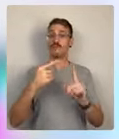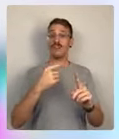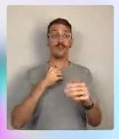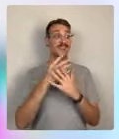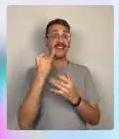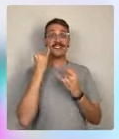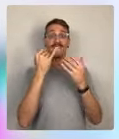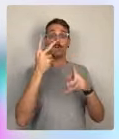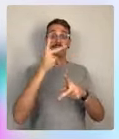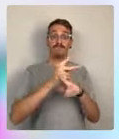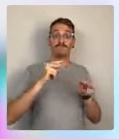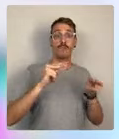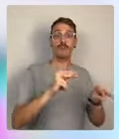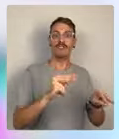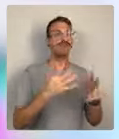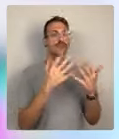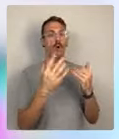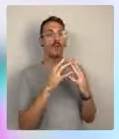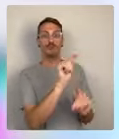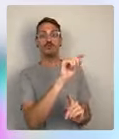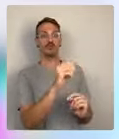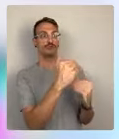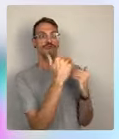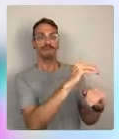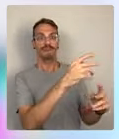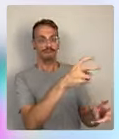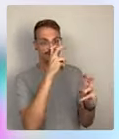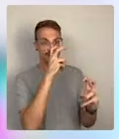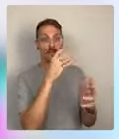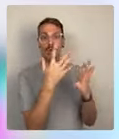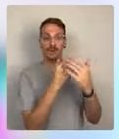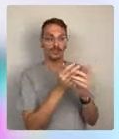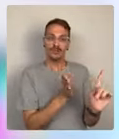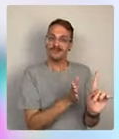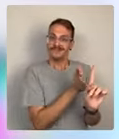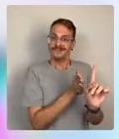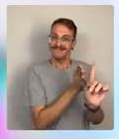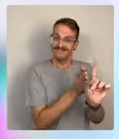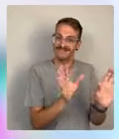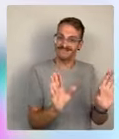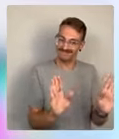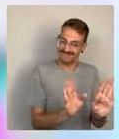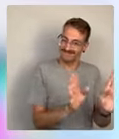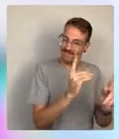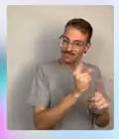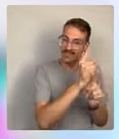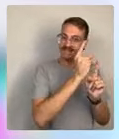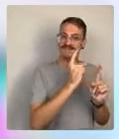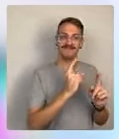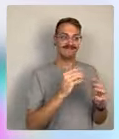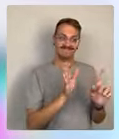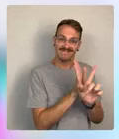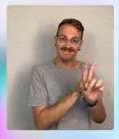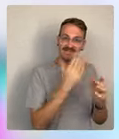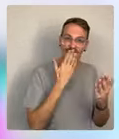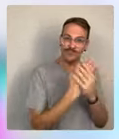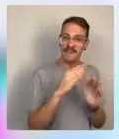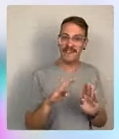this idea of with moderation, we don't want to be too restrictive. We want to nudge folks to be acting appropriately and nudge good behavior.